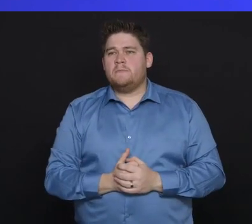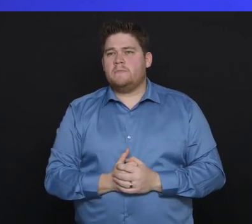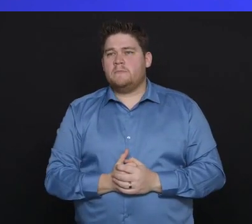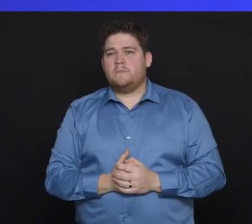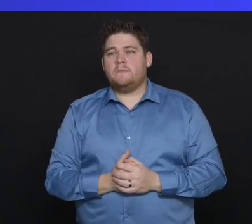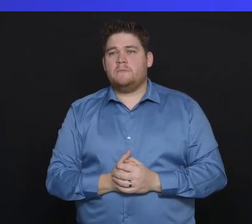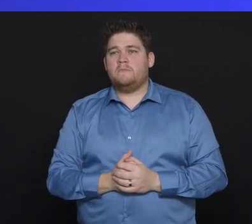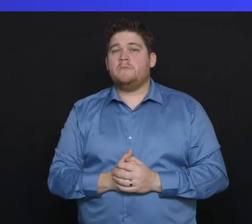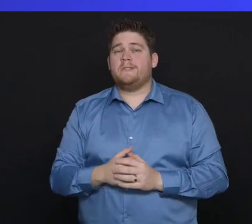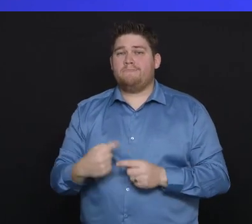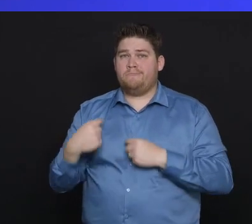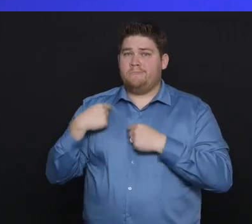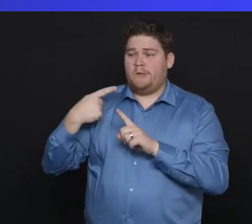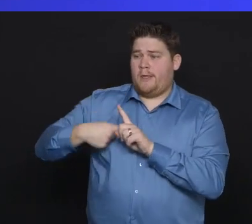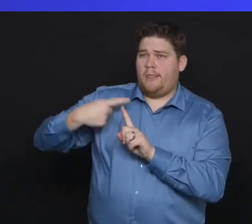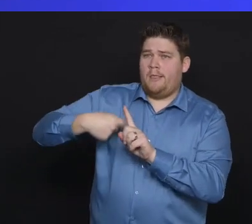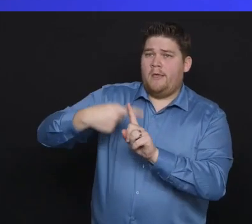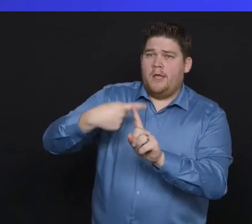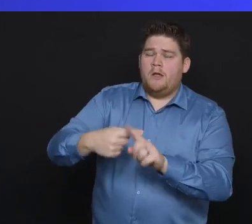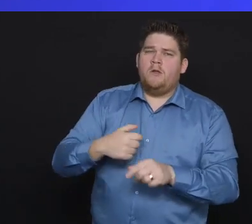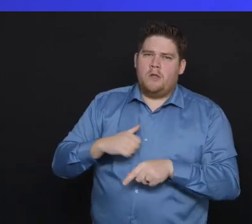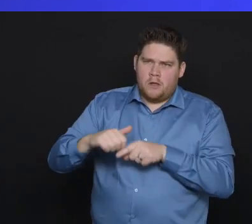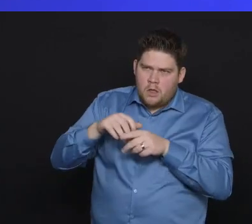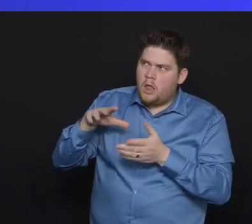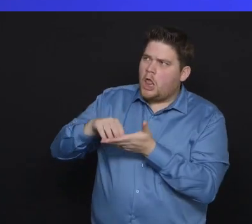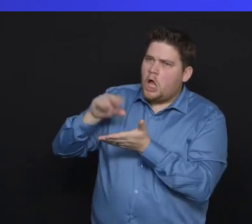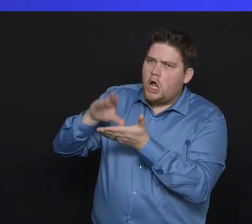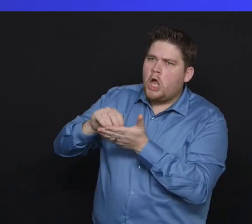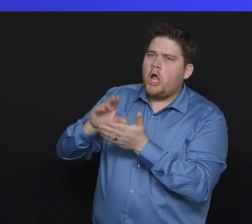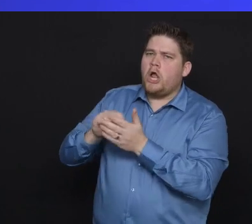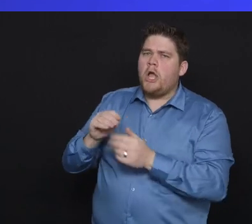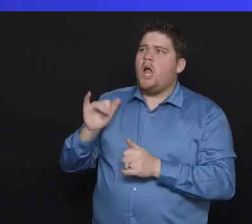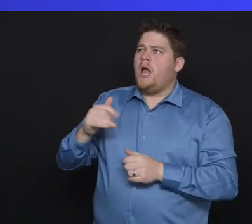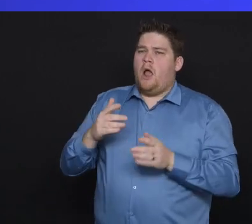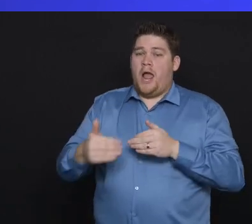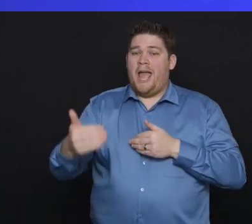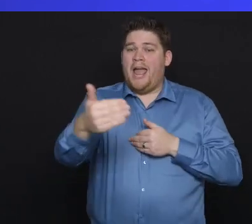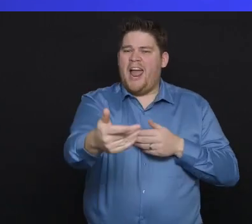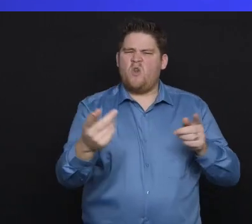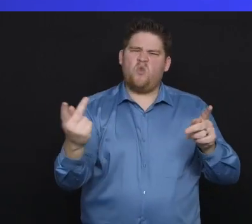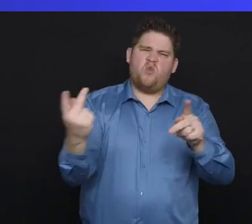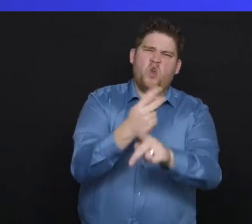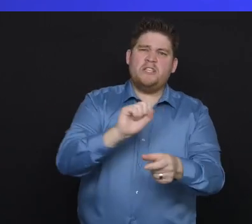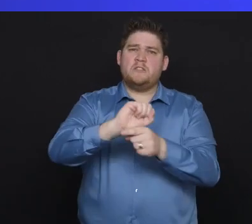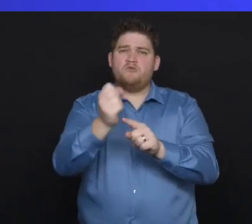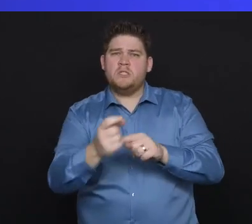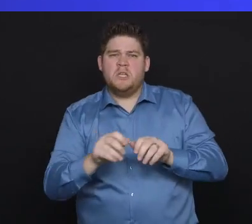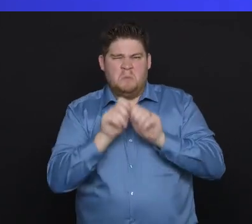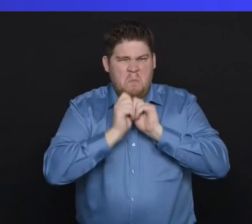and so many others will bring about.